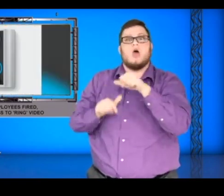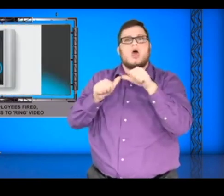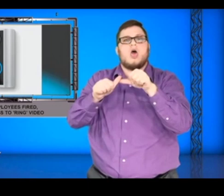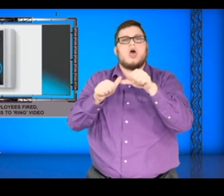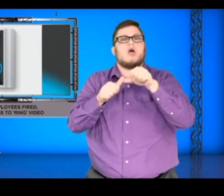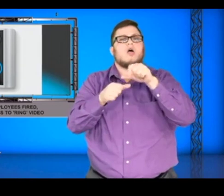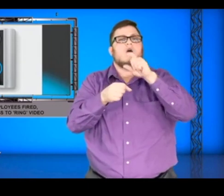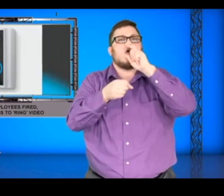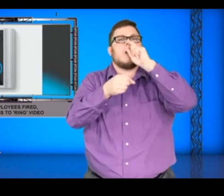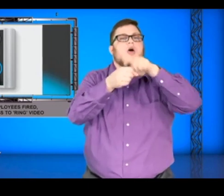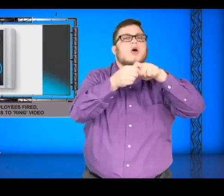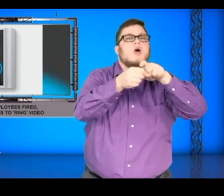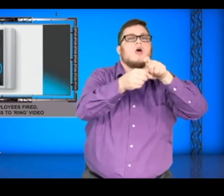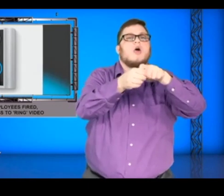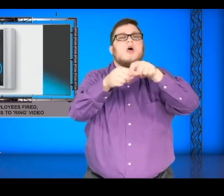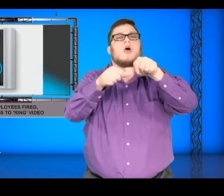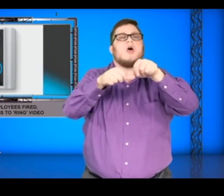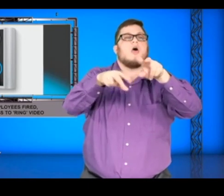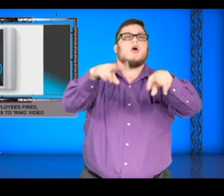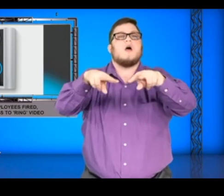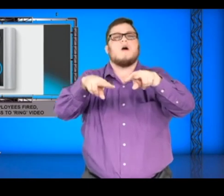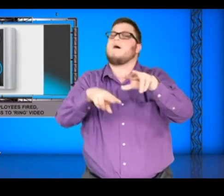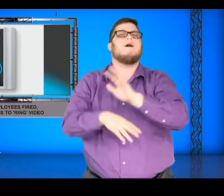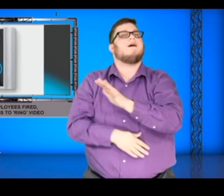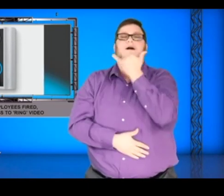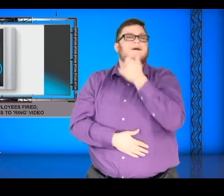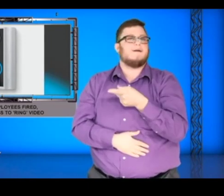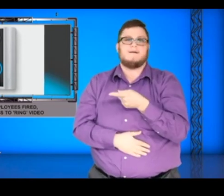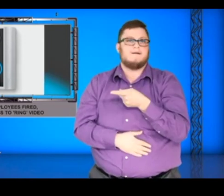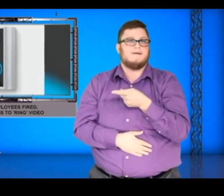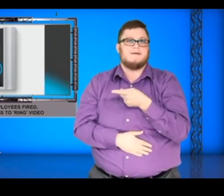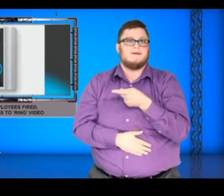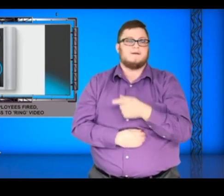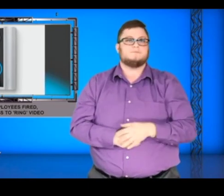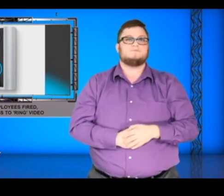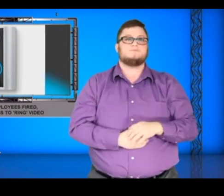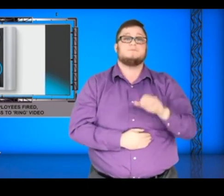they did went beyond what was necessary to do their jobs.